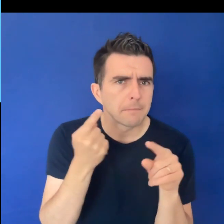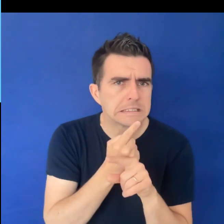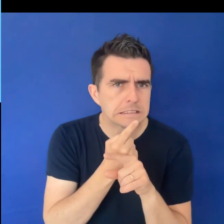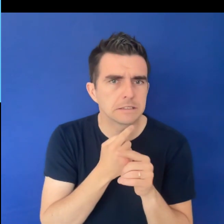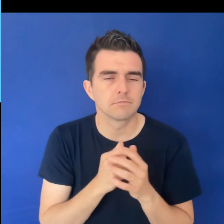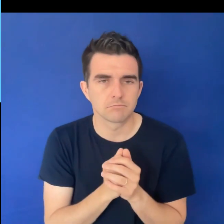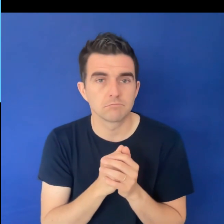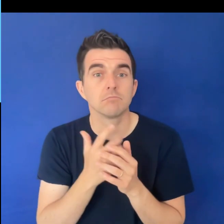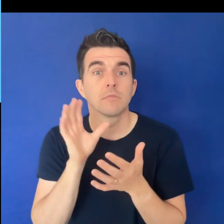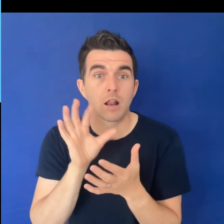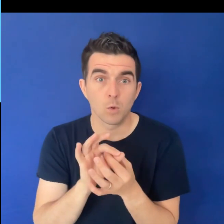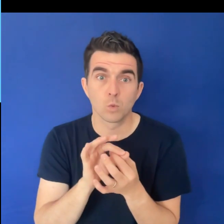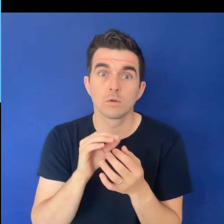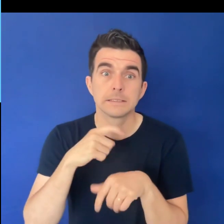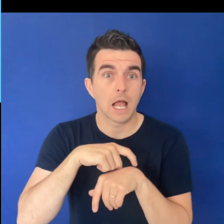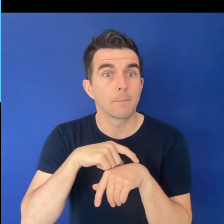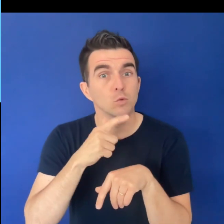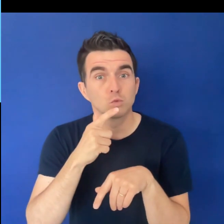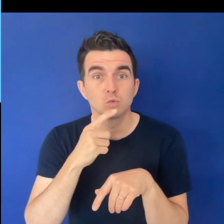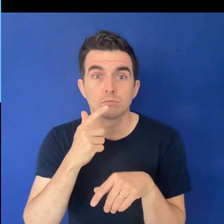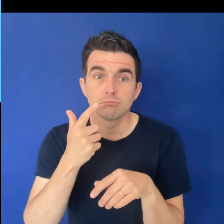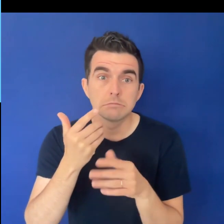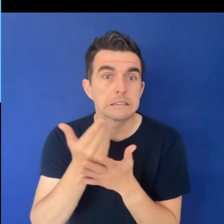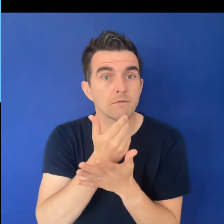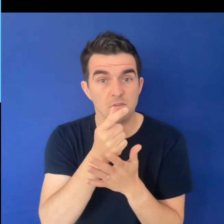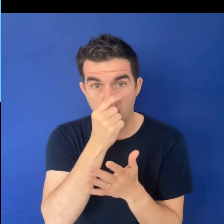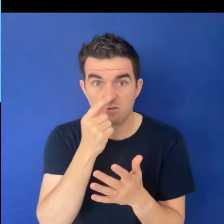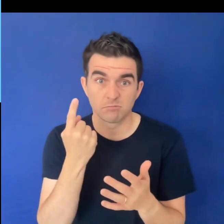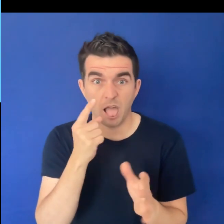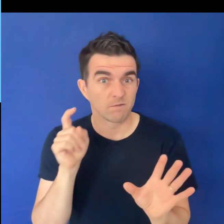and when it comes time for saving, you can manually save at any point,